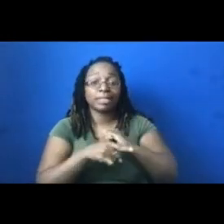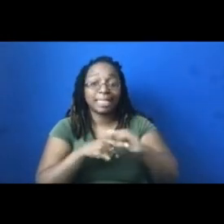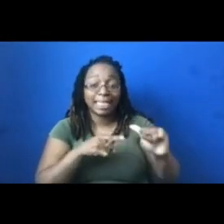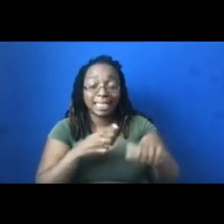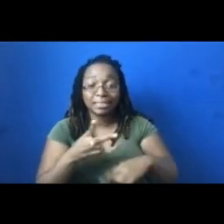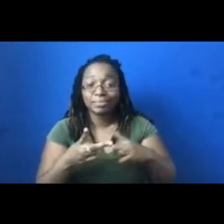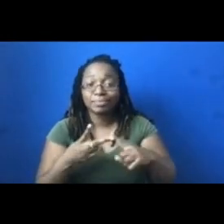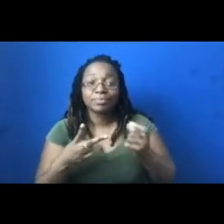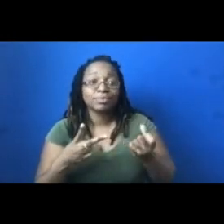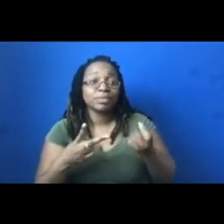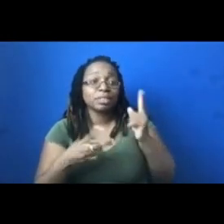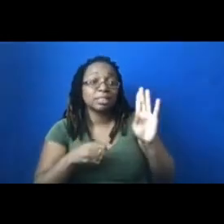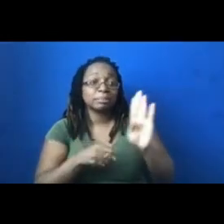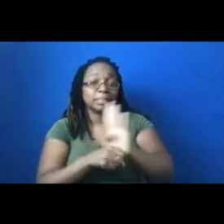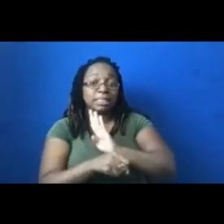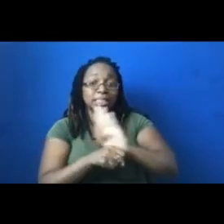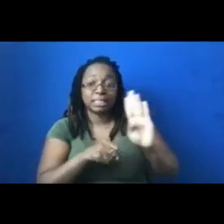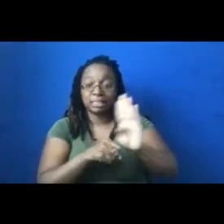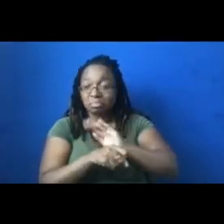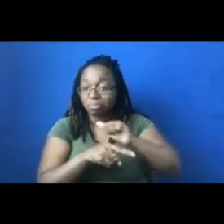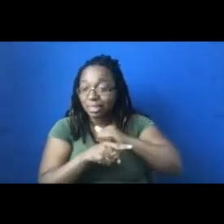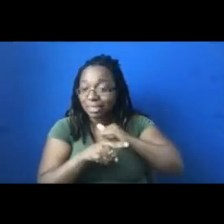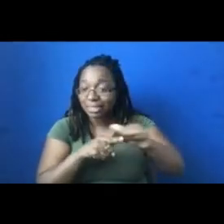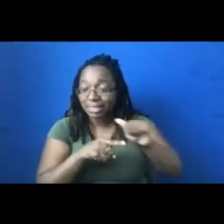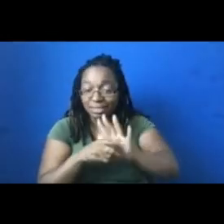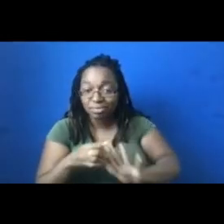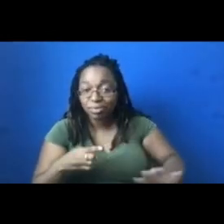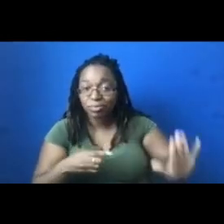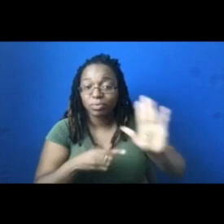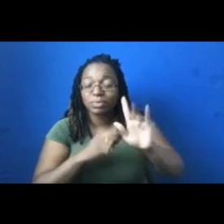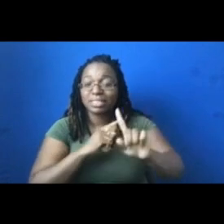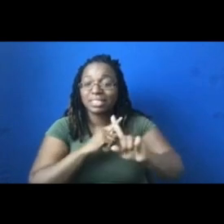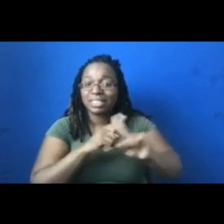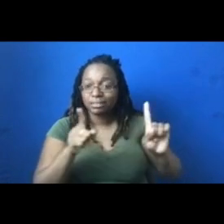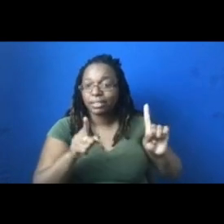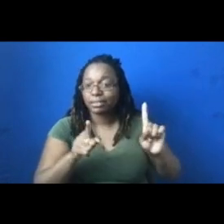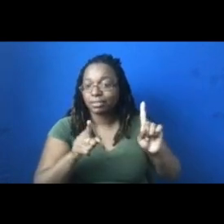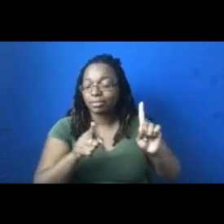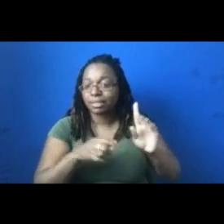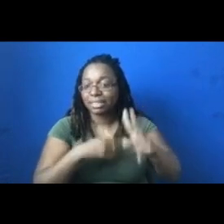practices across the sector, understanding how to deliver